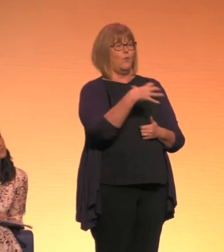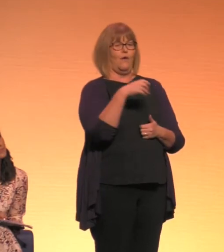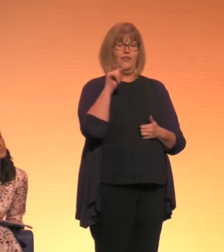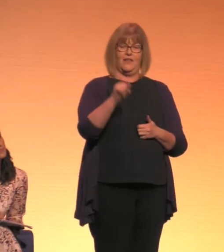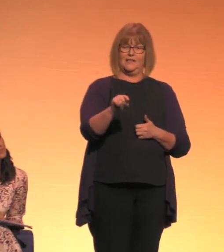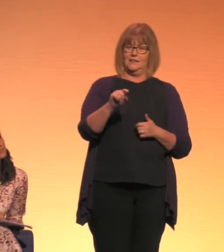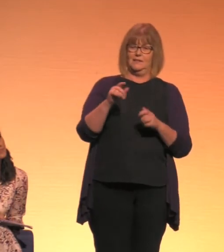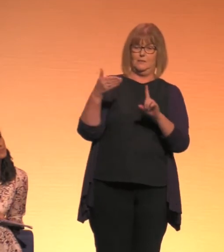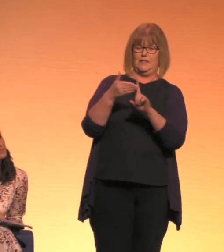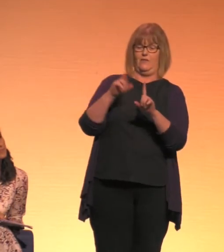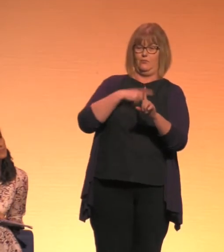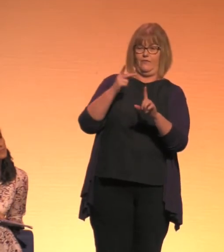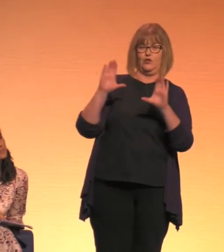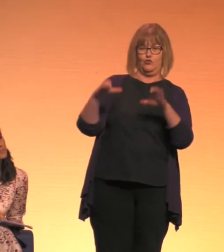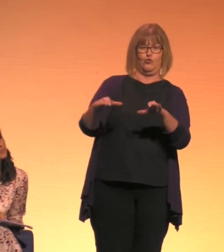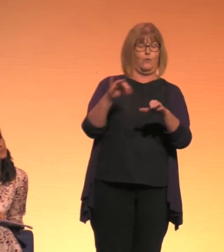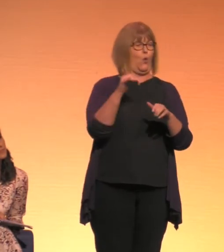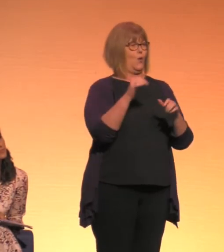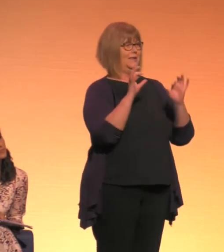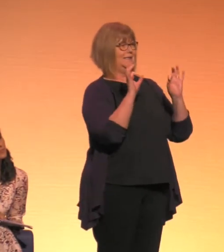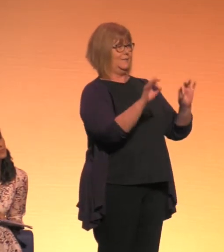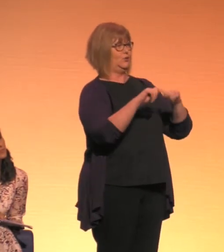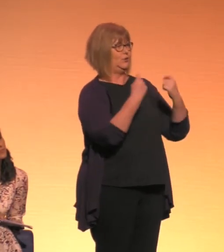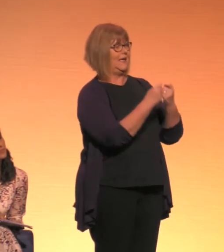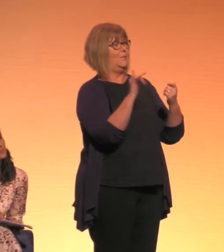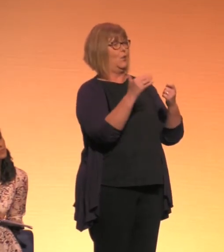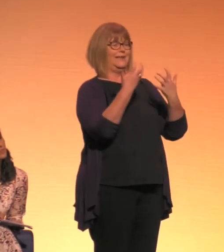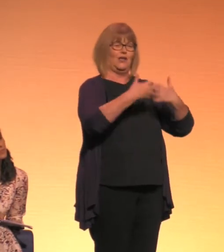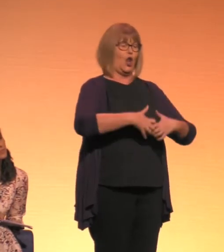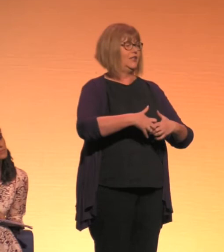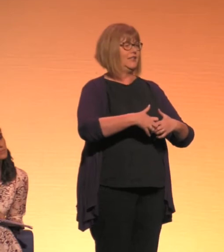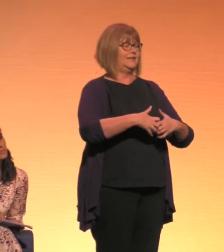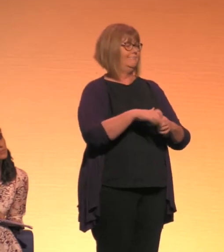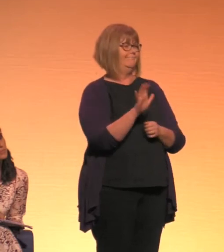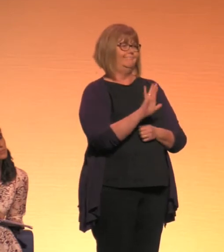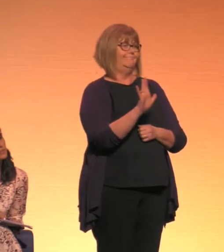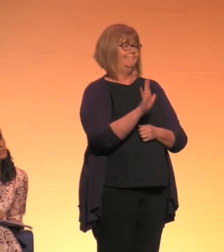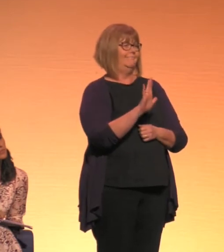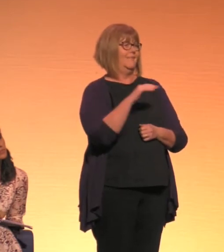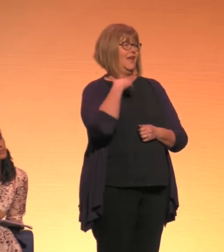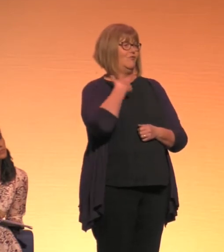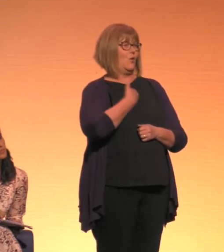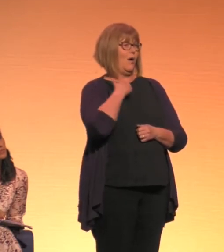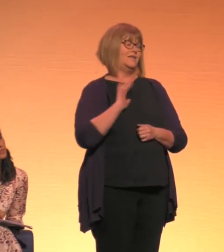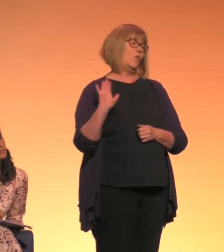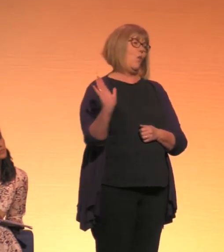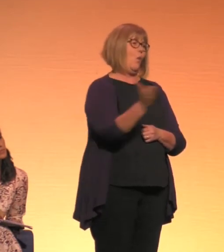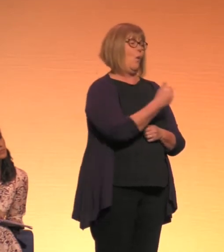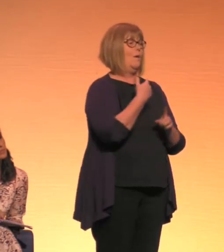group, or specialty, or technology. It requires all of these and more.